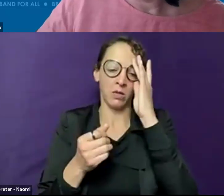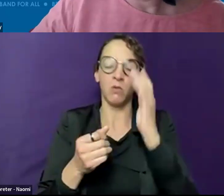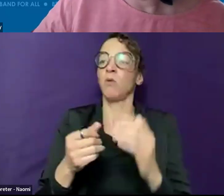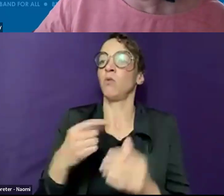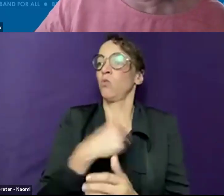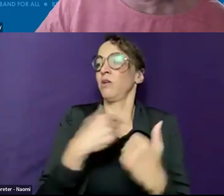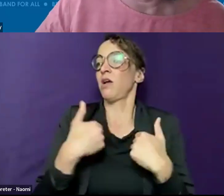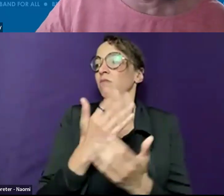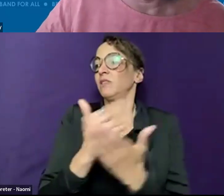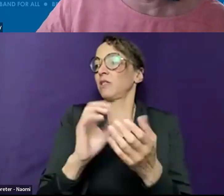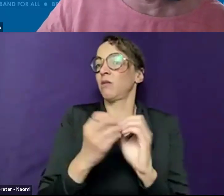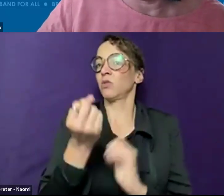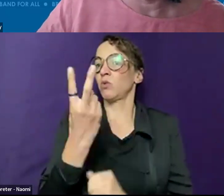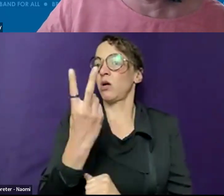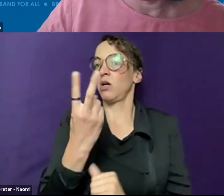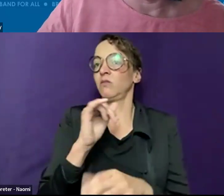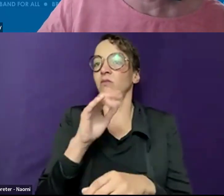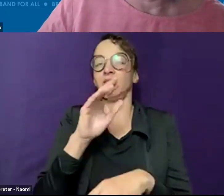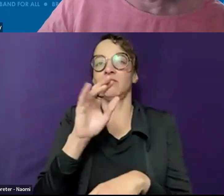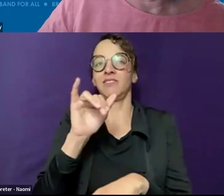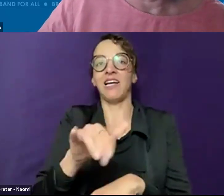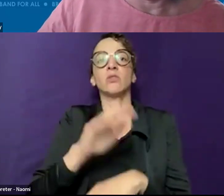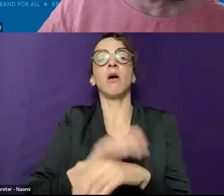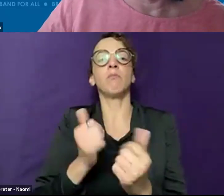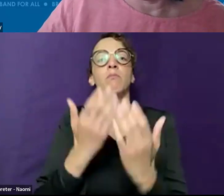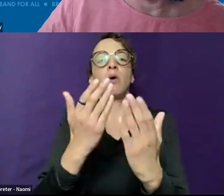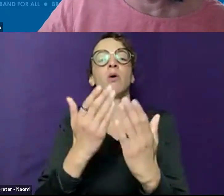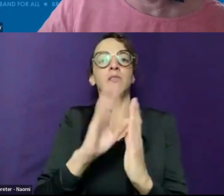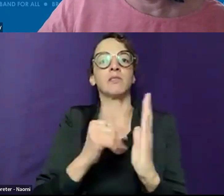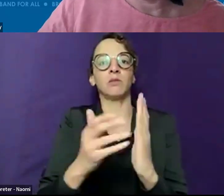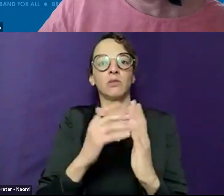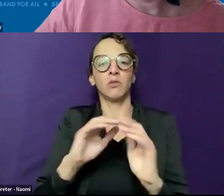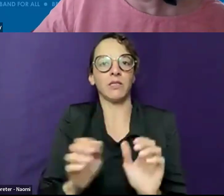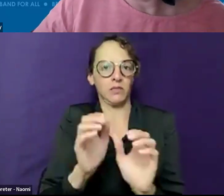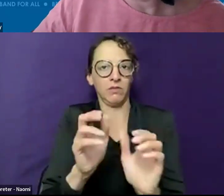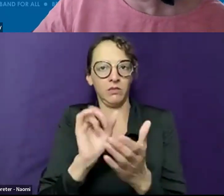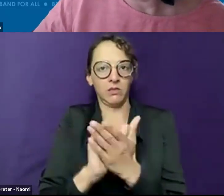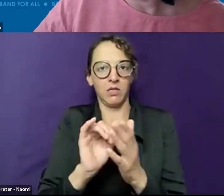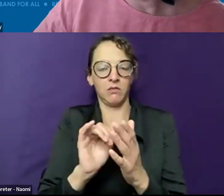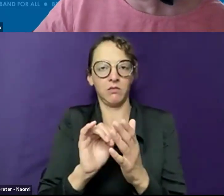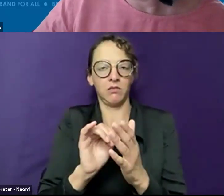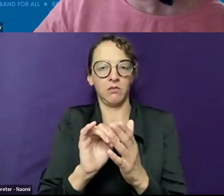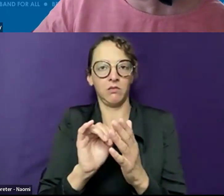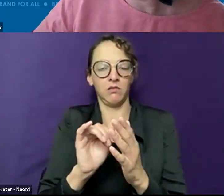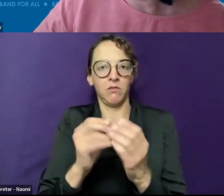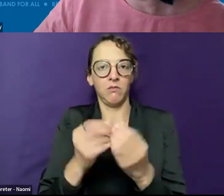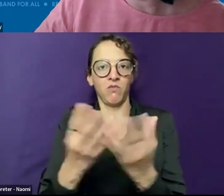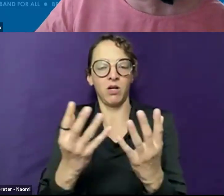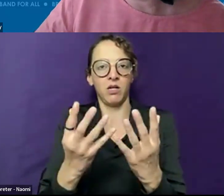is on proposed schedule of activities which gives a broad, you know, outline of when we hope to,